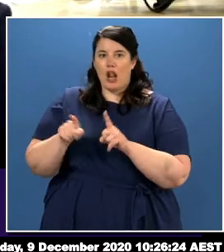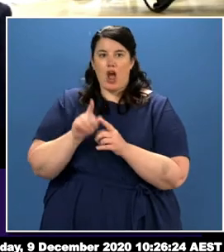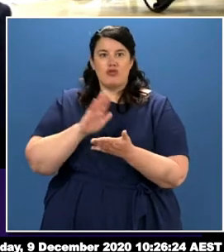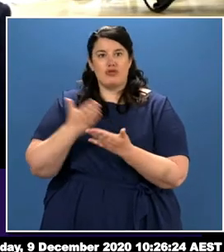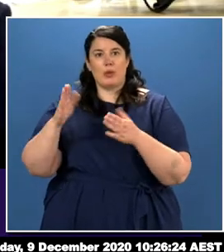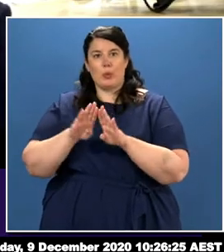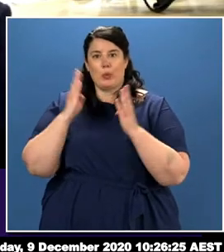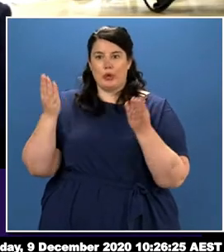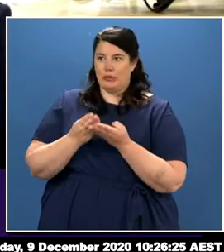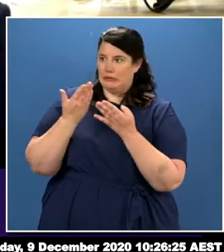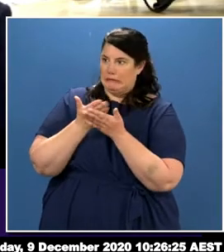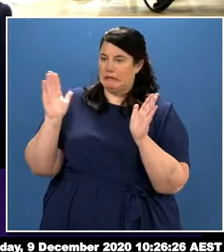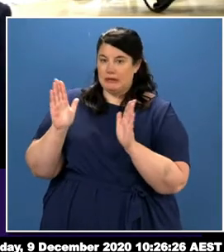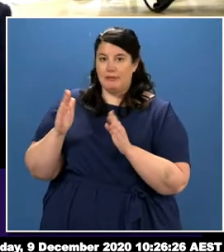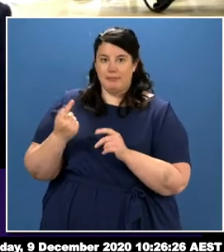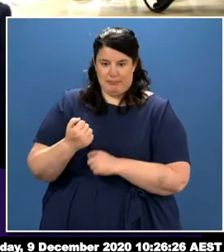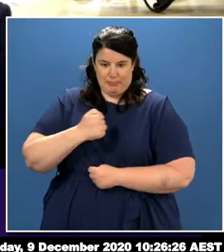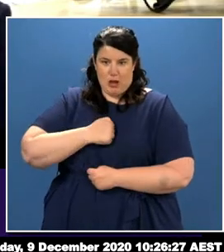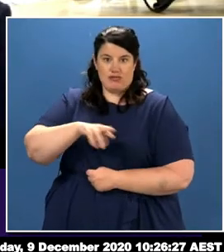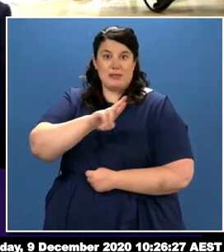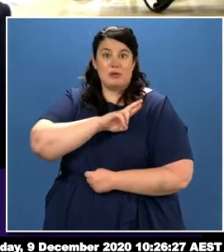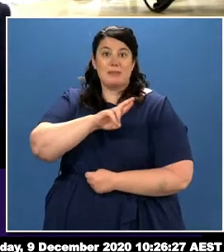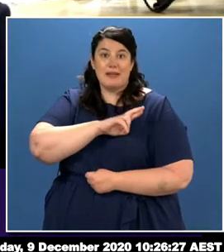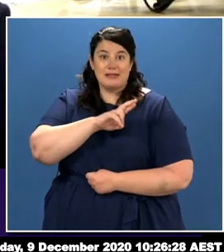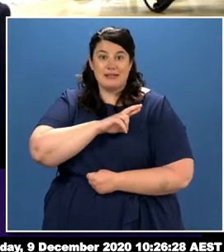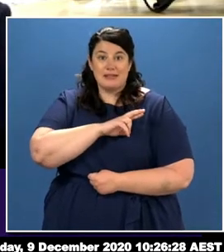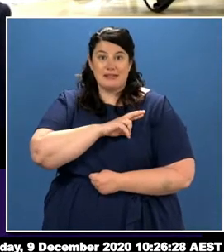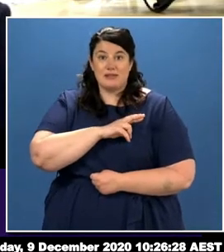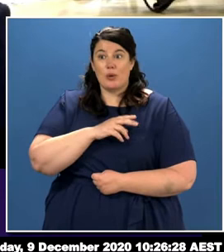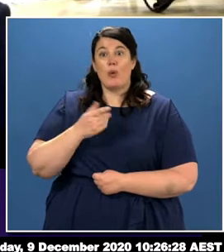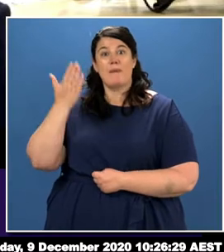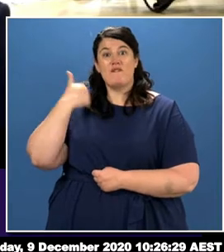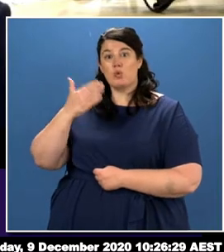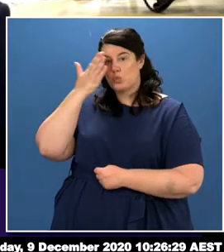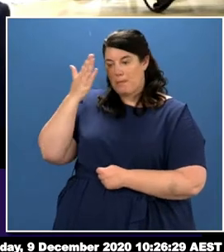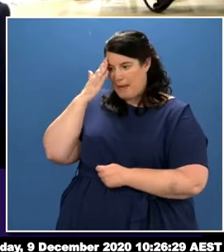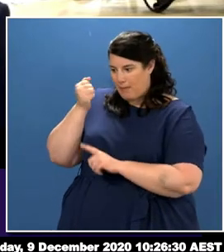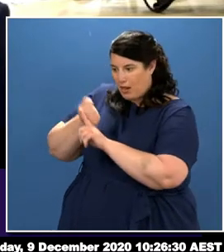it was left up to me. And so at those times when mum might have spoken up for me at school